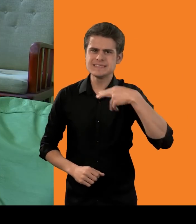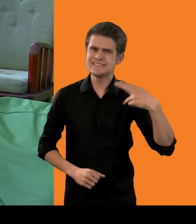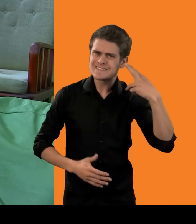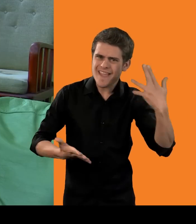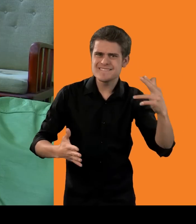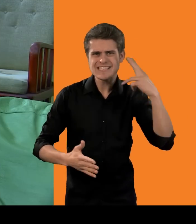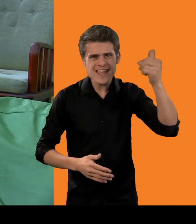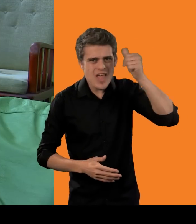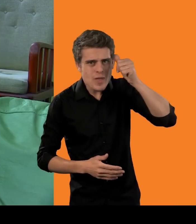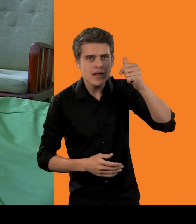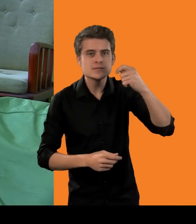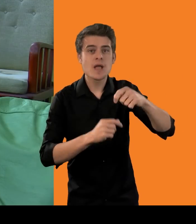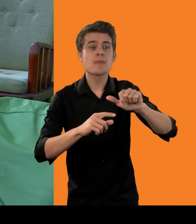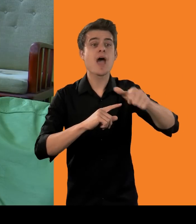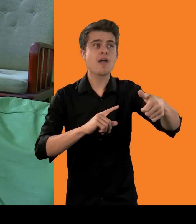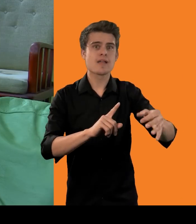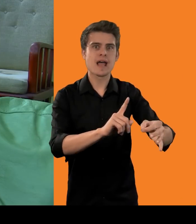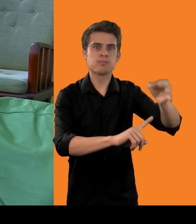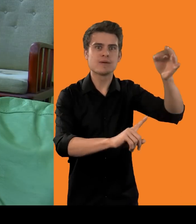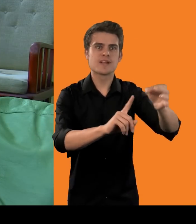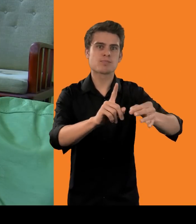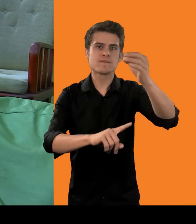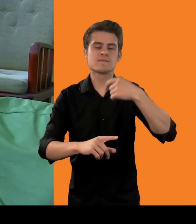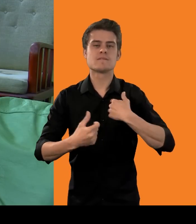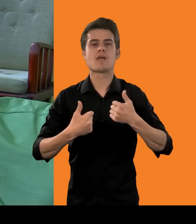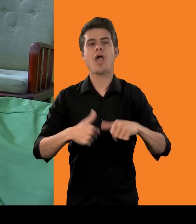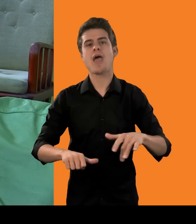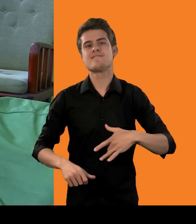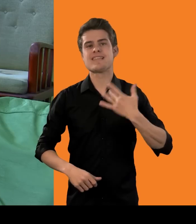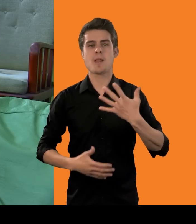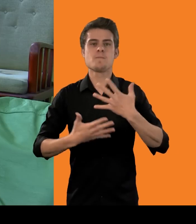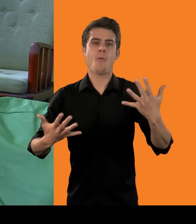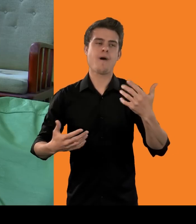them and when they have good deaf awareness I feel more comfortable –